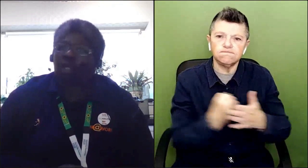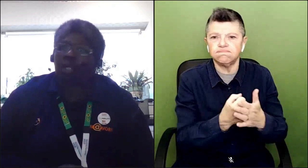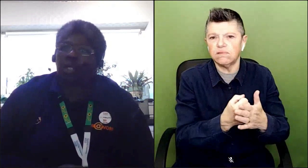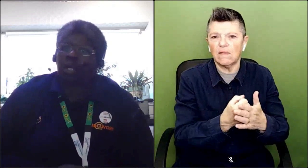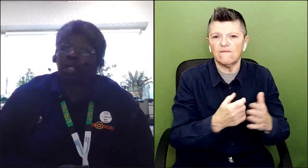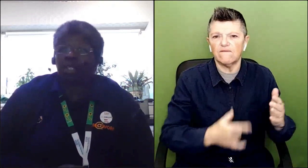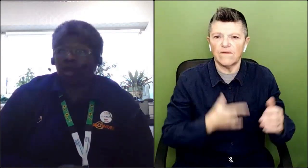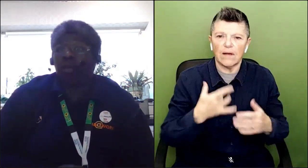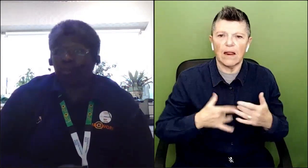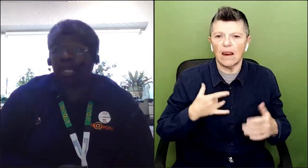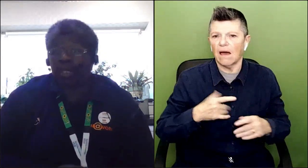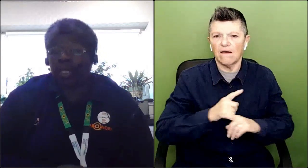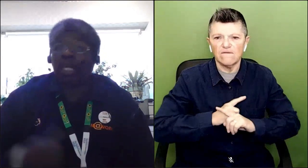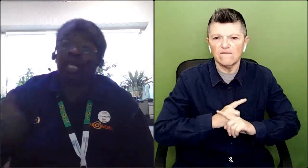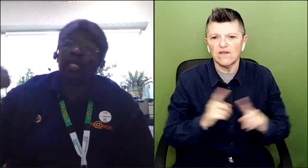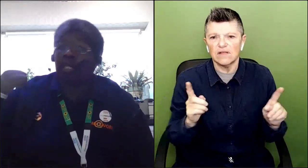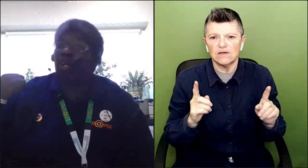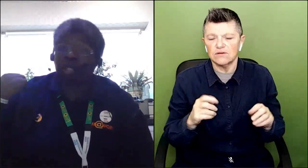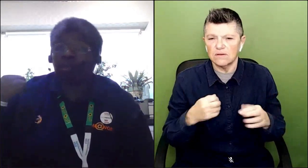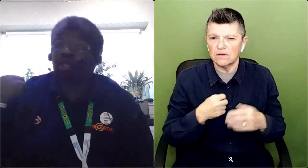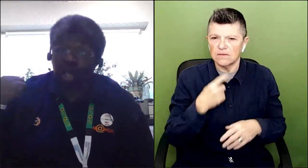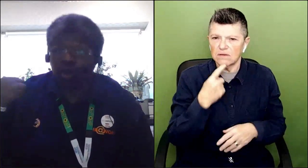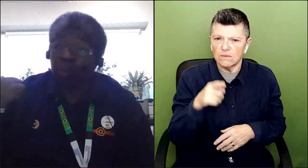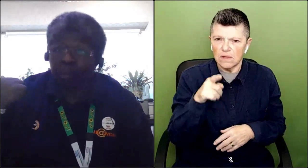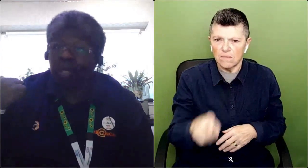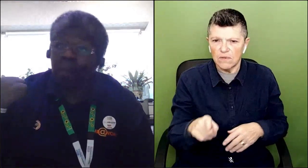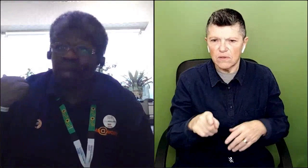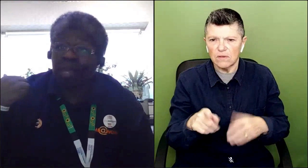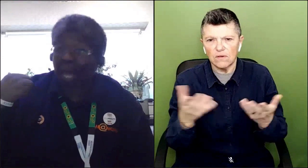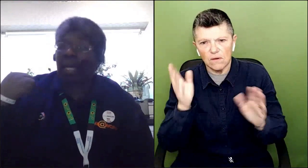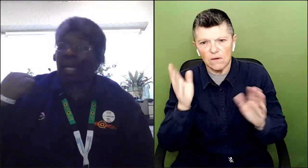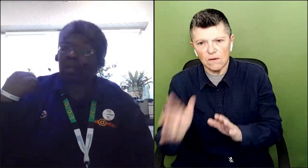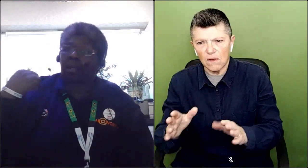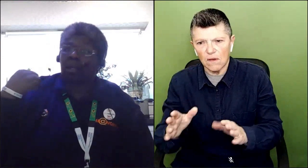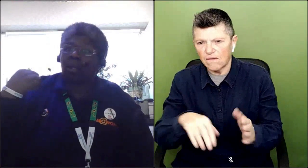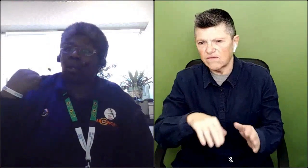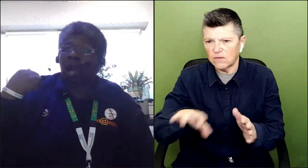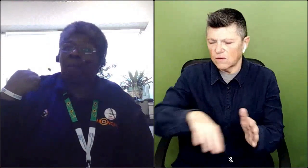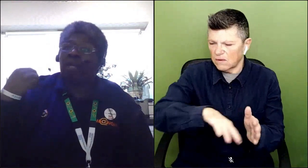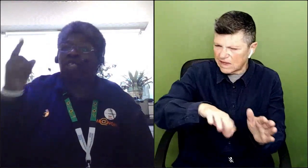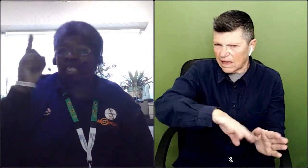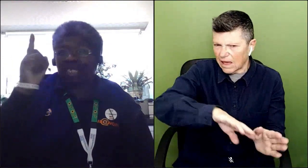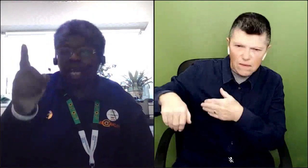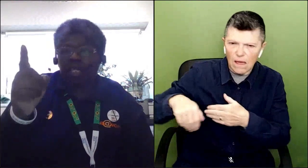over, and he told him basically get in the closet because you're holding people like me back. Why?